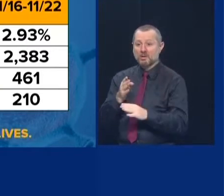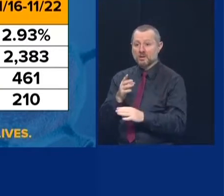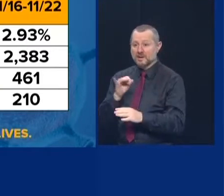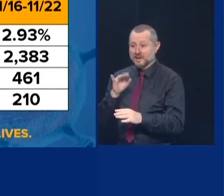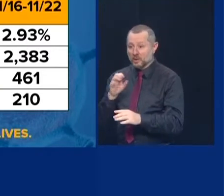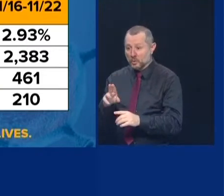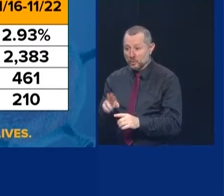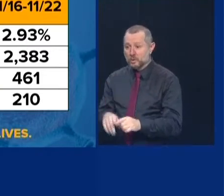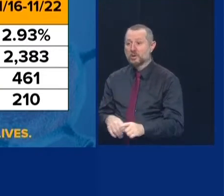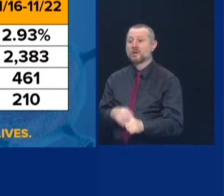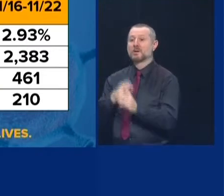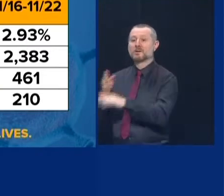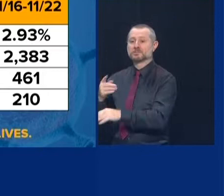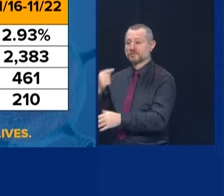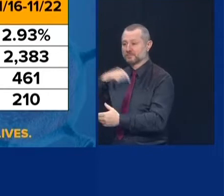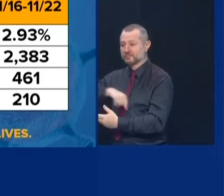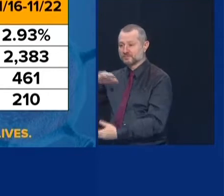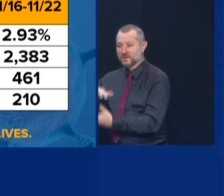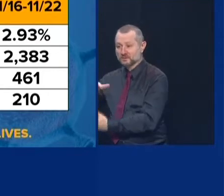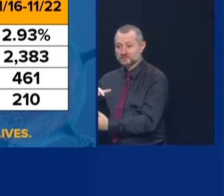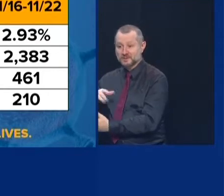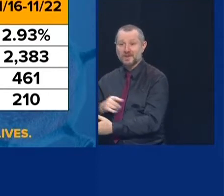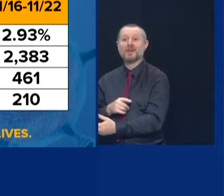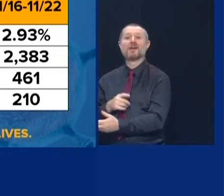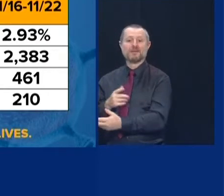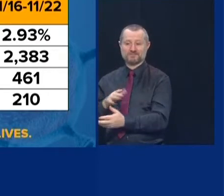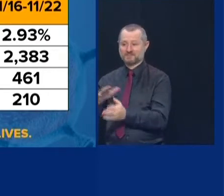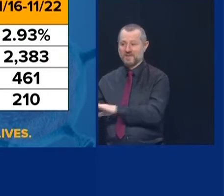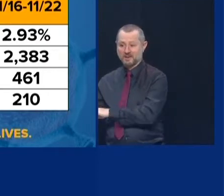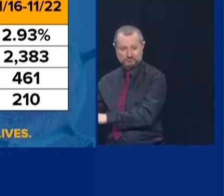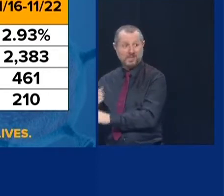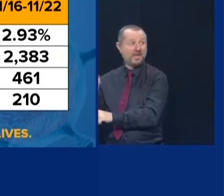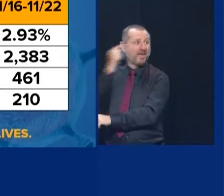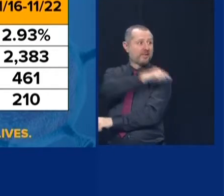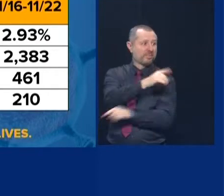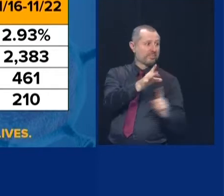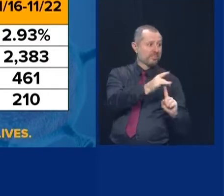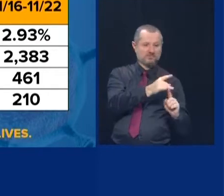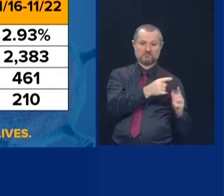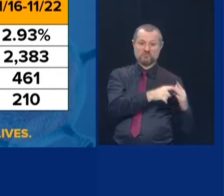THAT IS WHAT HAPPENS. PEOPLE GET INFECTED, THEY GO INTO THE HOSPITAL, THEY GO INTO